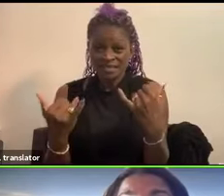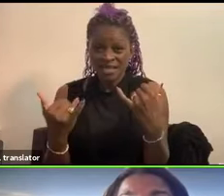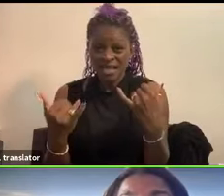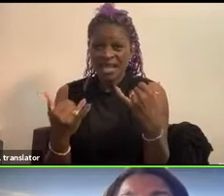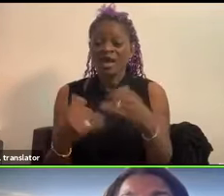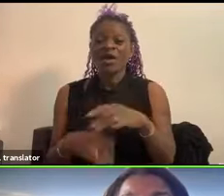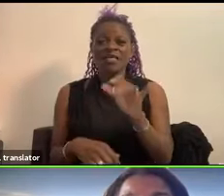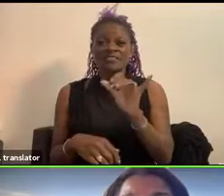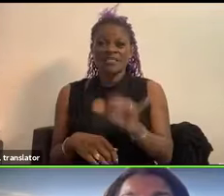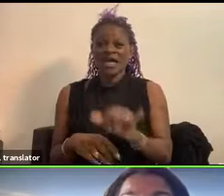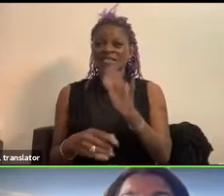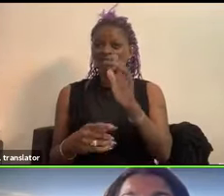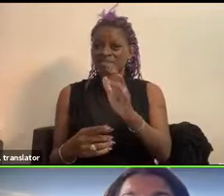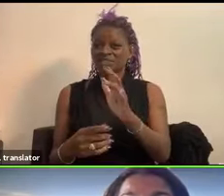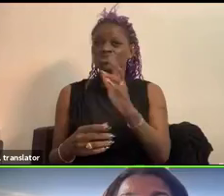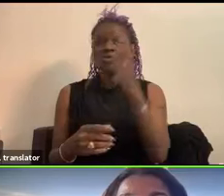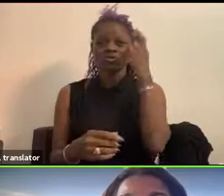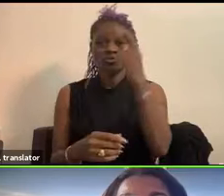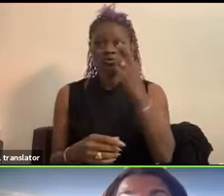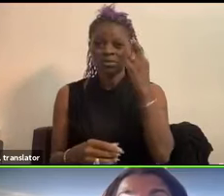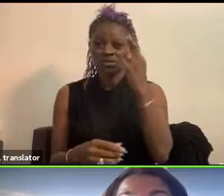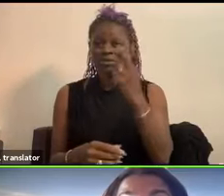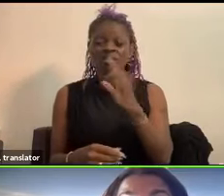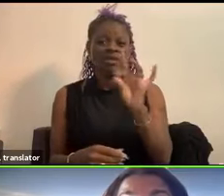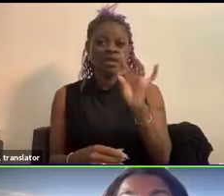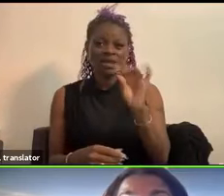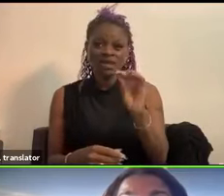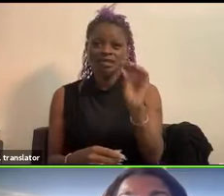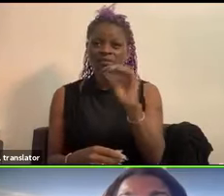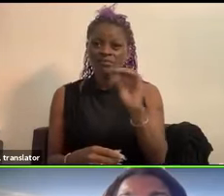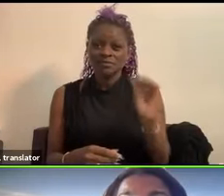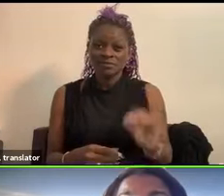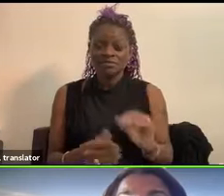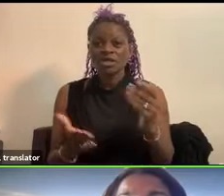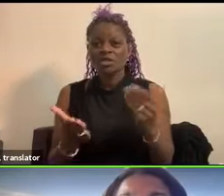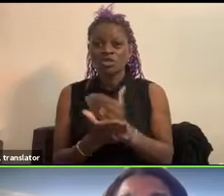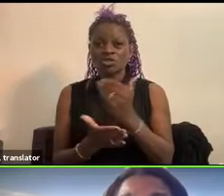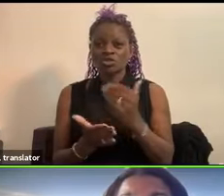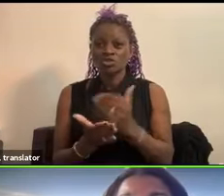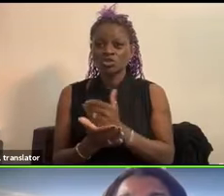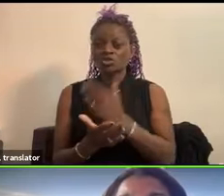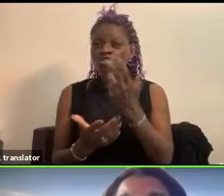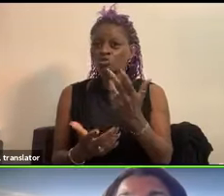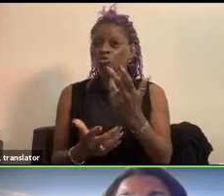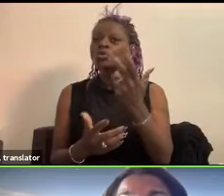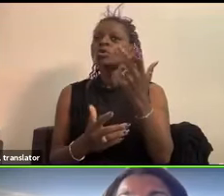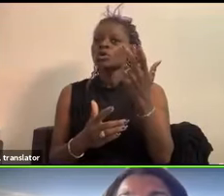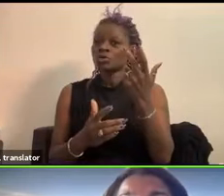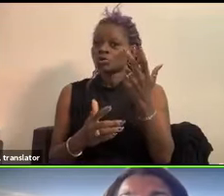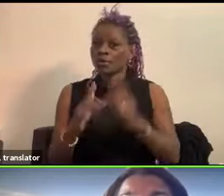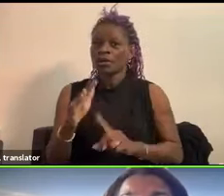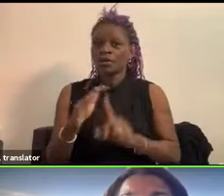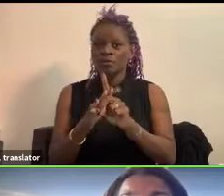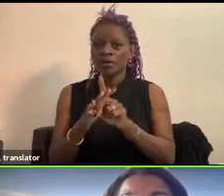Eighty three percent of new cases in the United States as of yesterday. One hundred and eighty eight cases of the